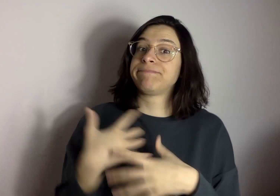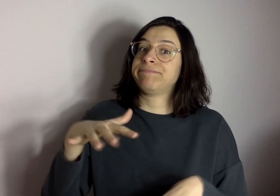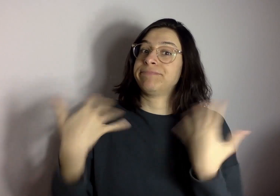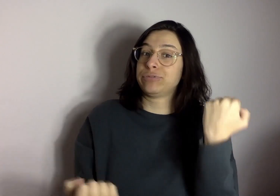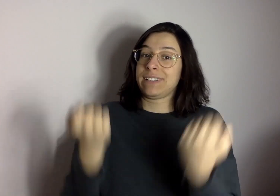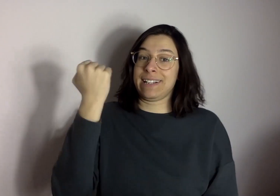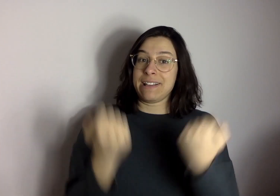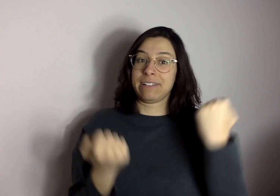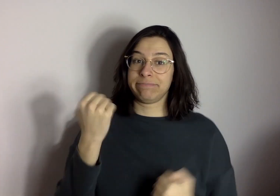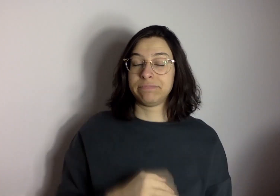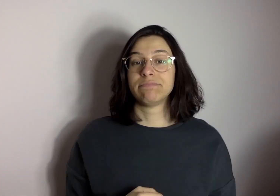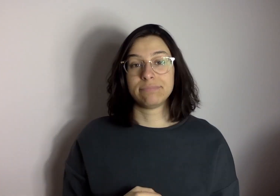Ohh yeah.... it is difficult